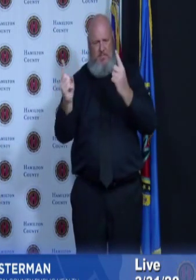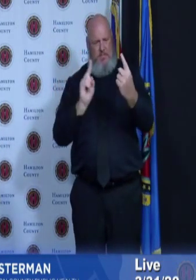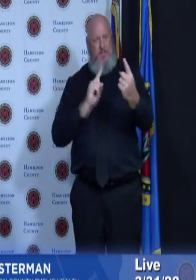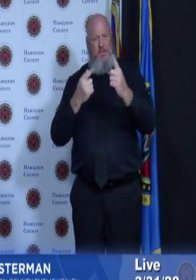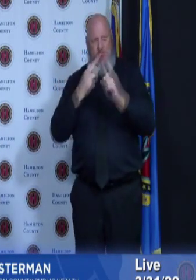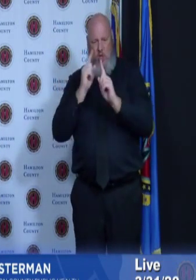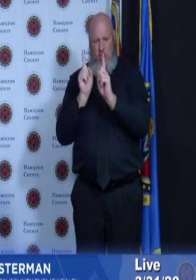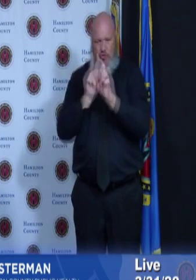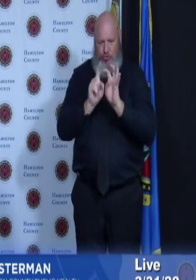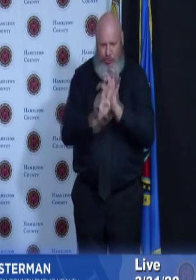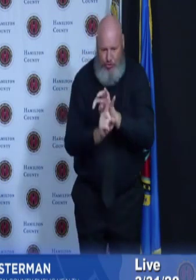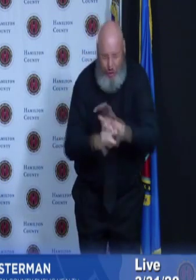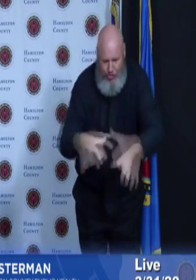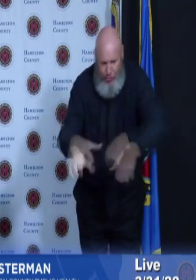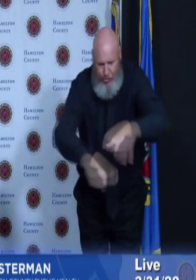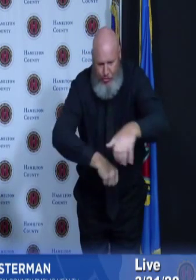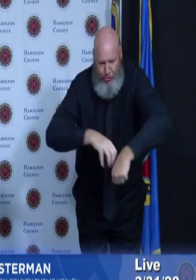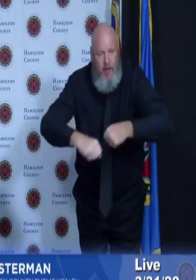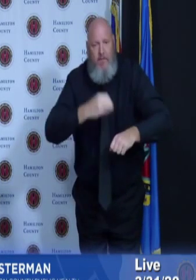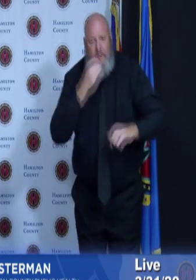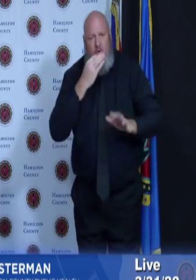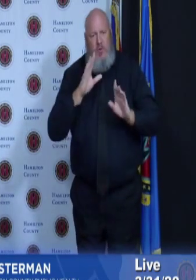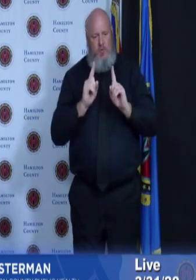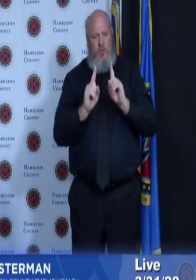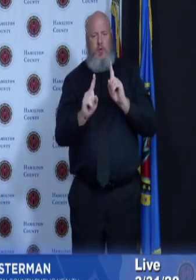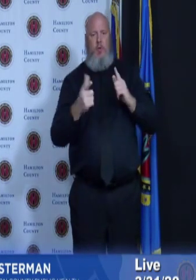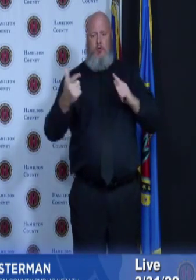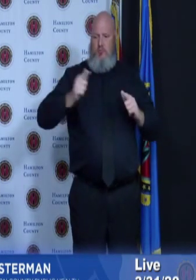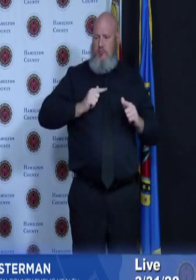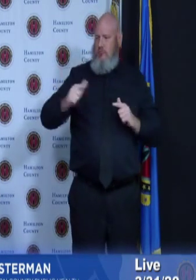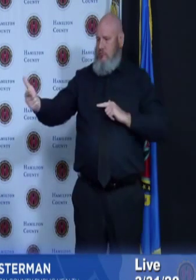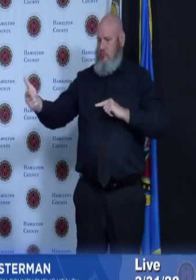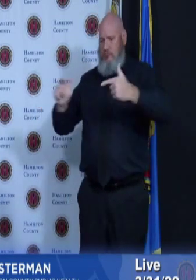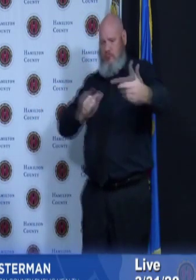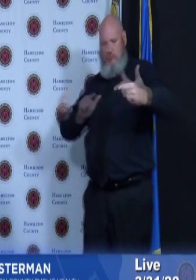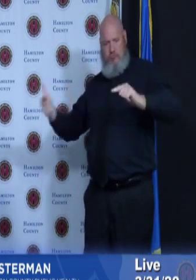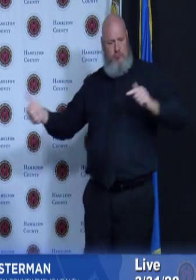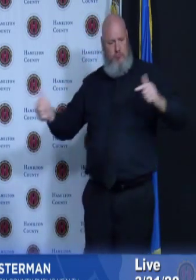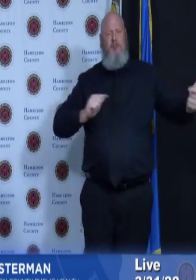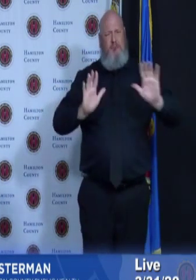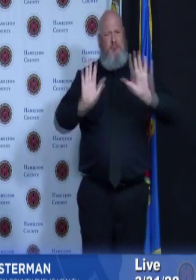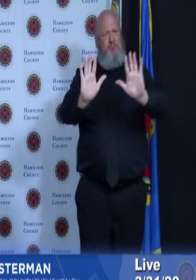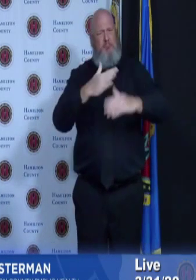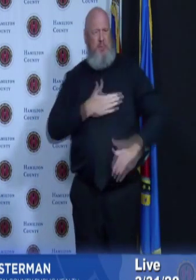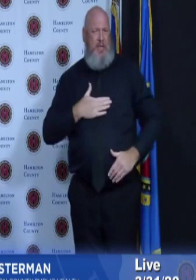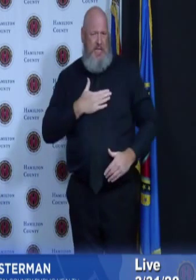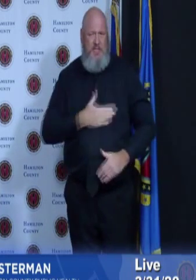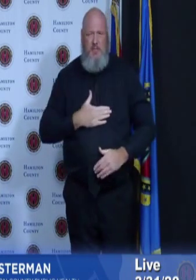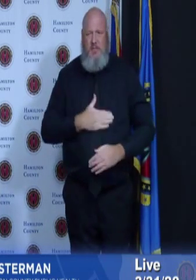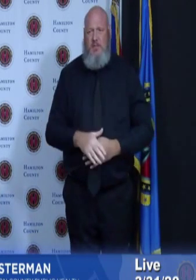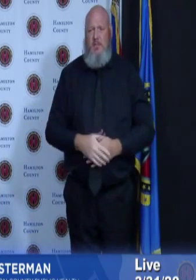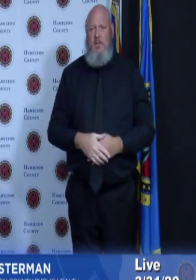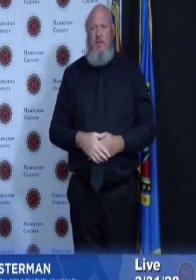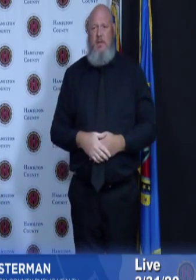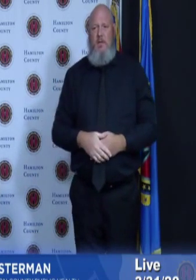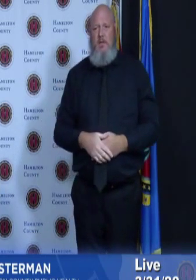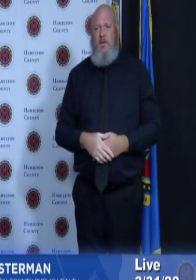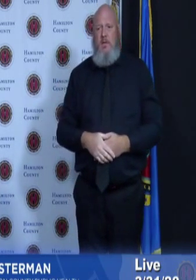today and you walk in and it's crowded and you're feeling like it's crowded it's really time to go home Commissioner Driehaus said really really before you